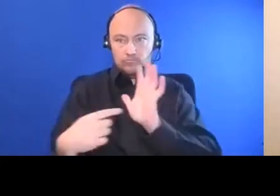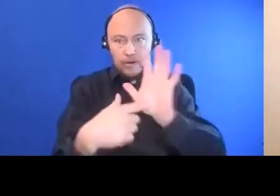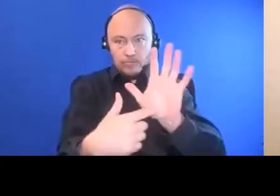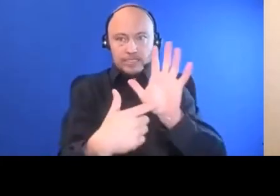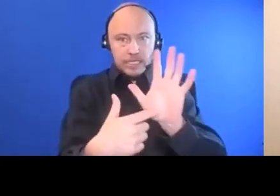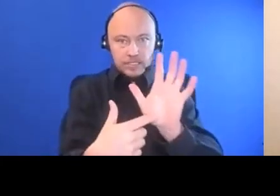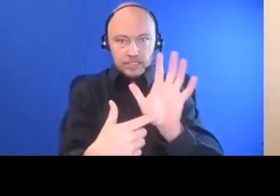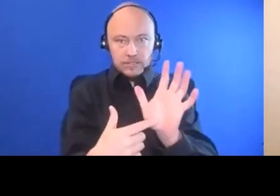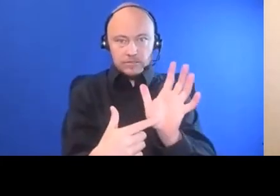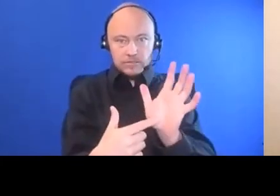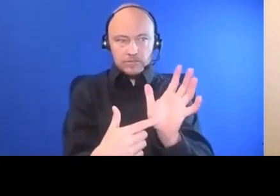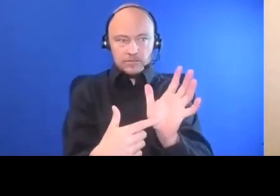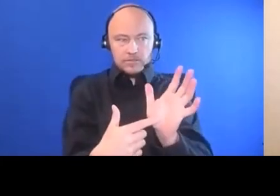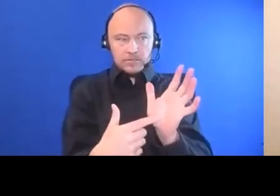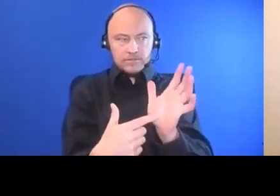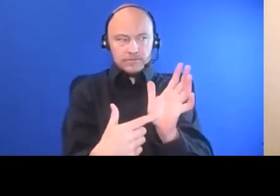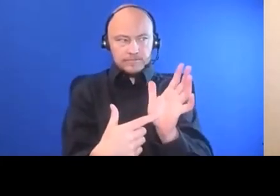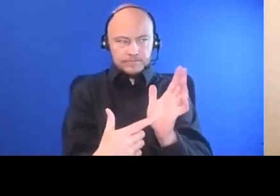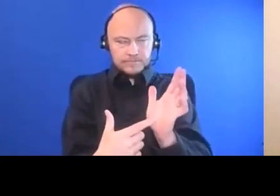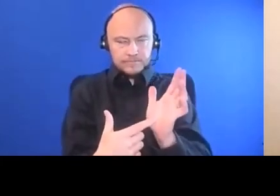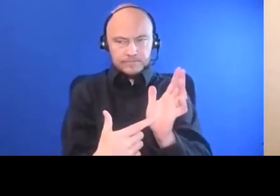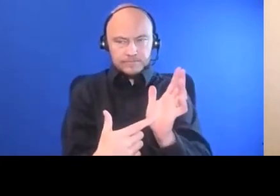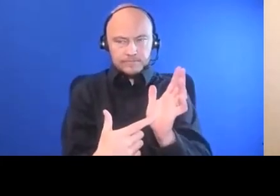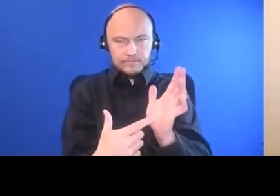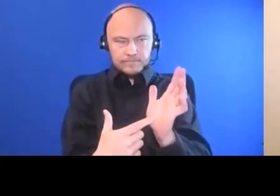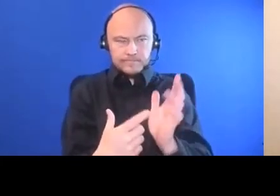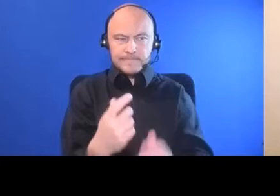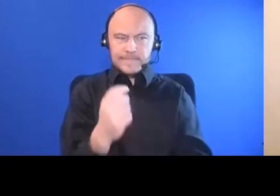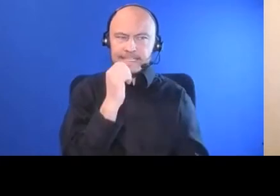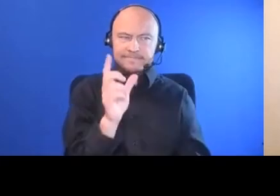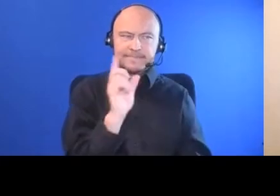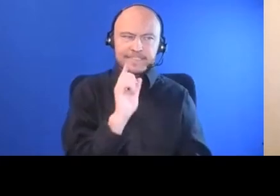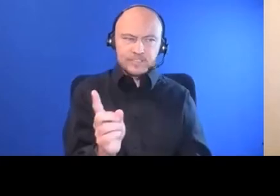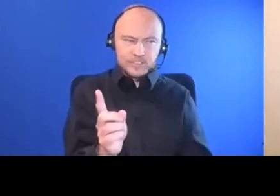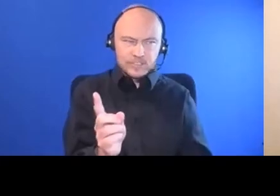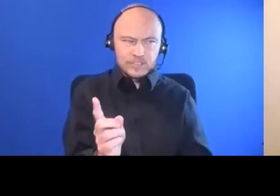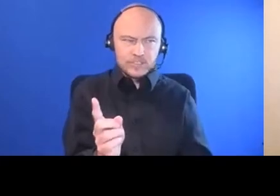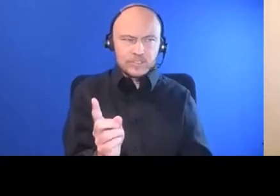is I don't know, like a sort of anti linearity